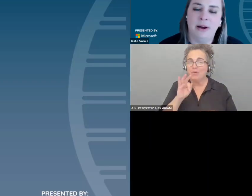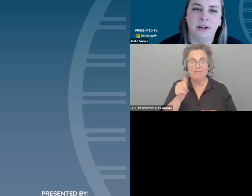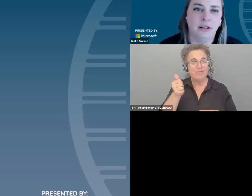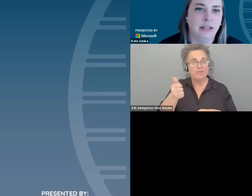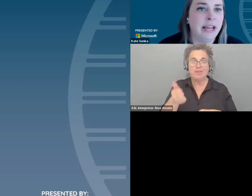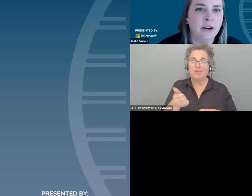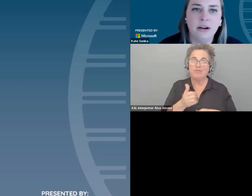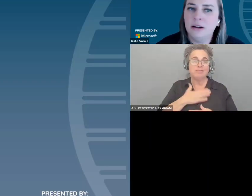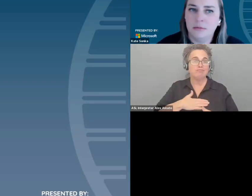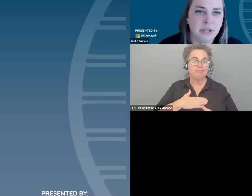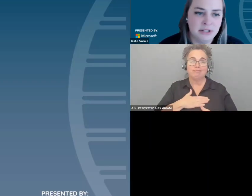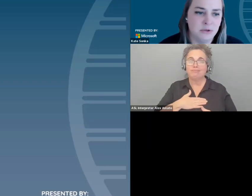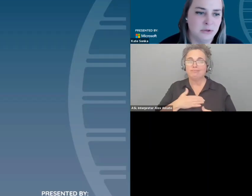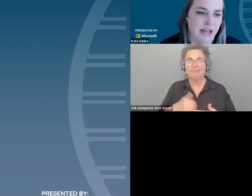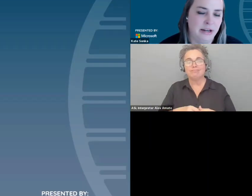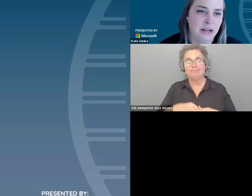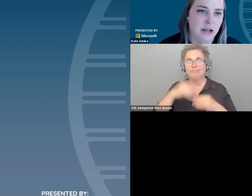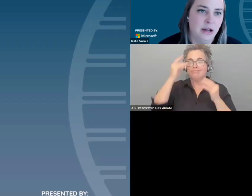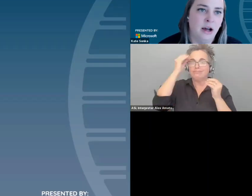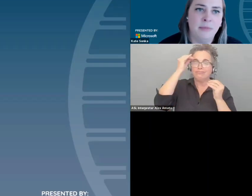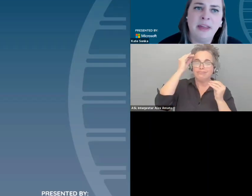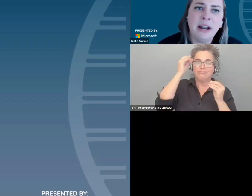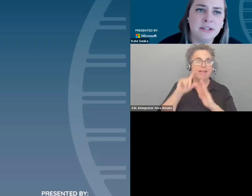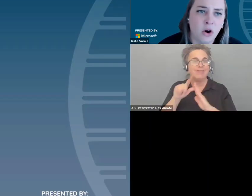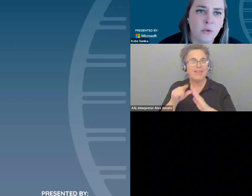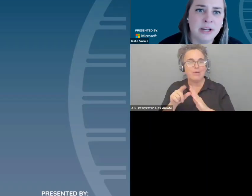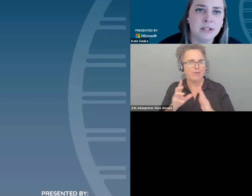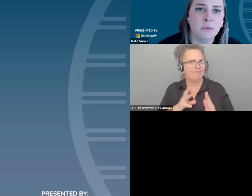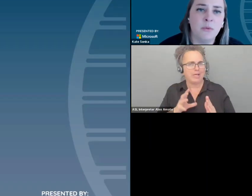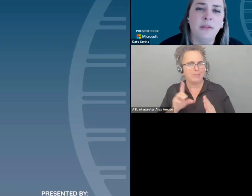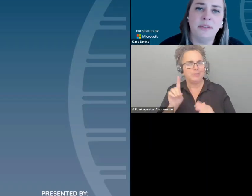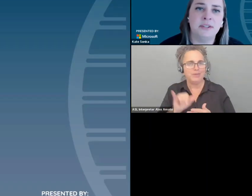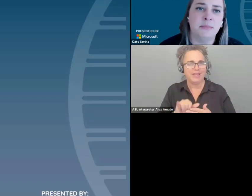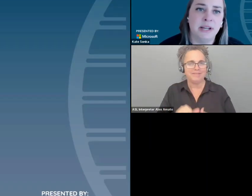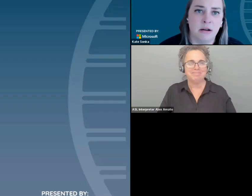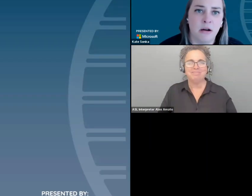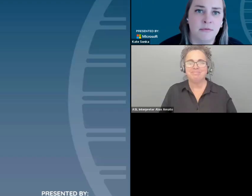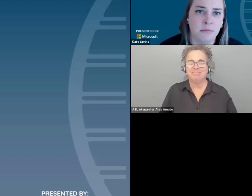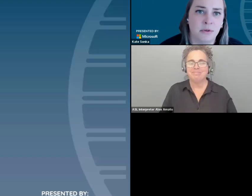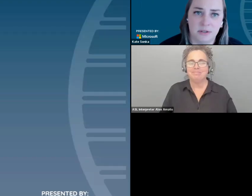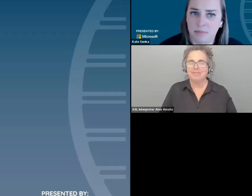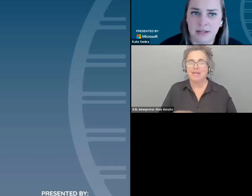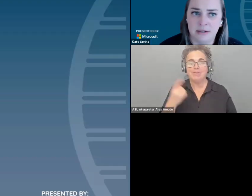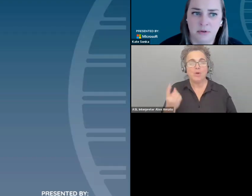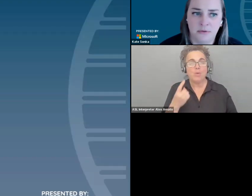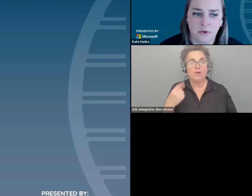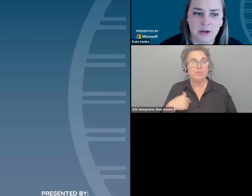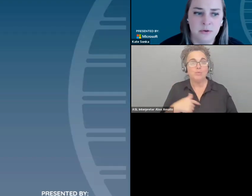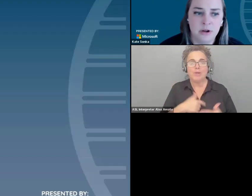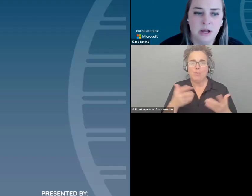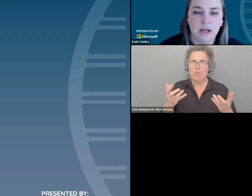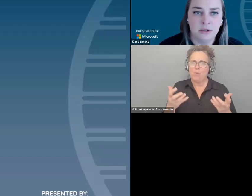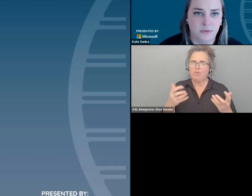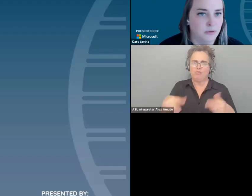and think about it later, please do that. And then as always, we want this to be as comfortable as possible for you.